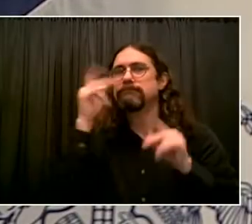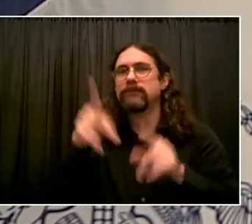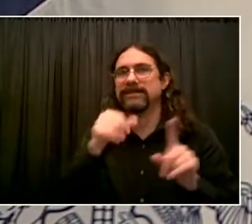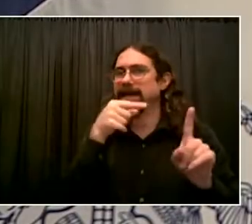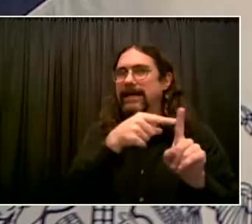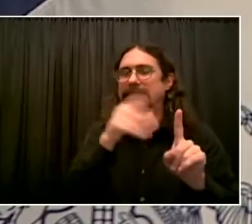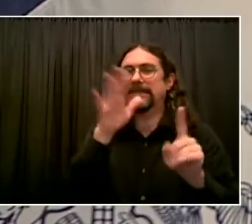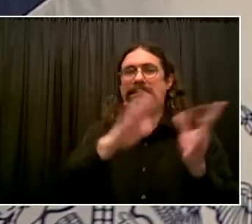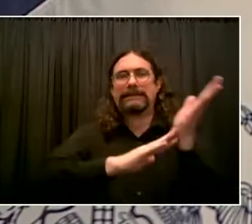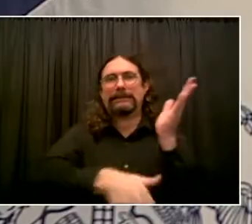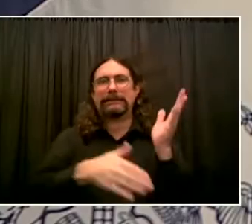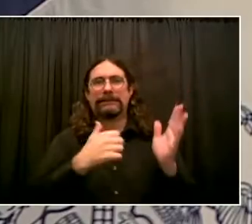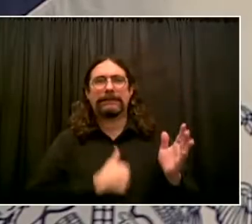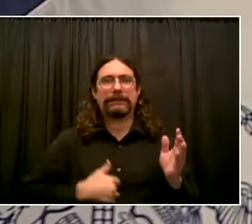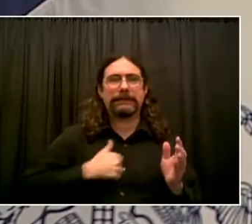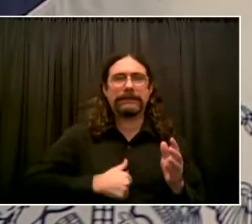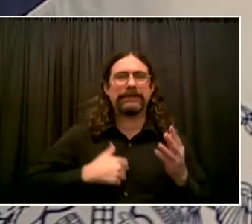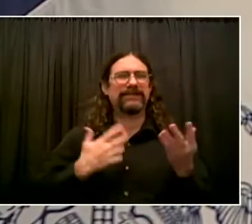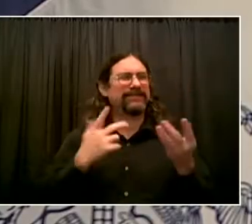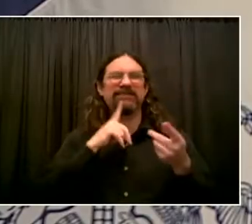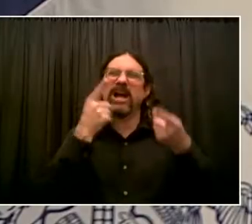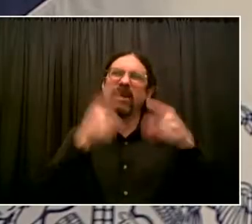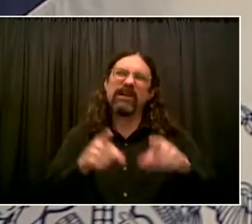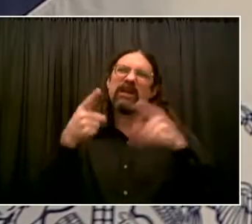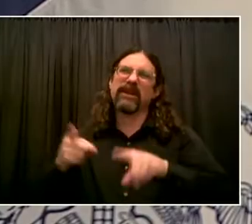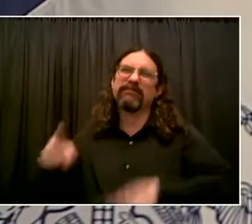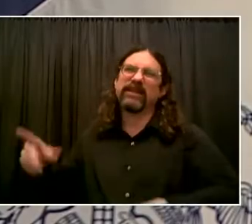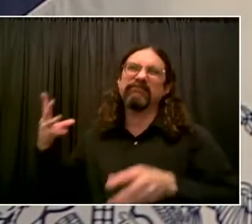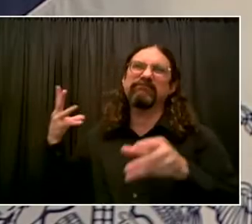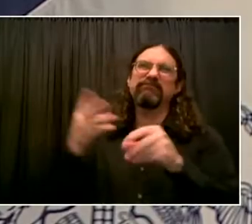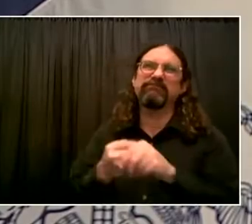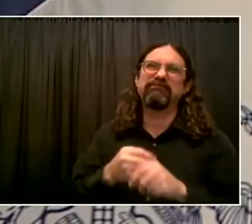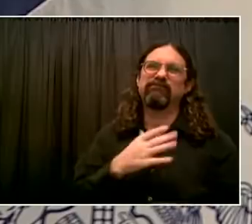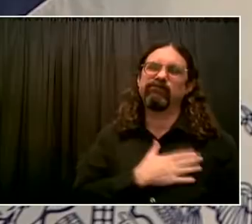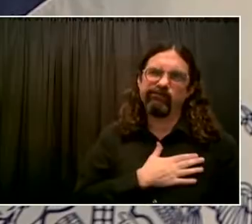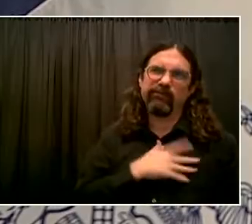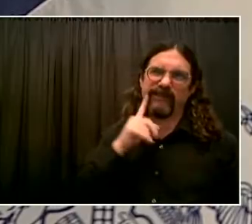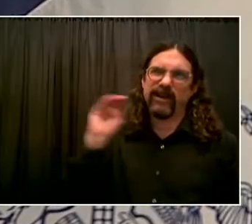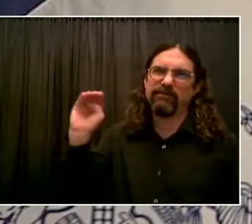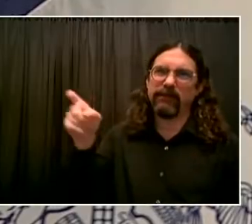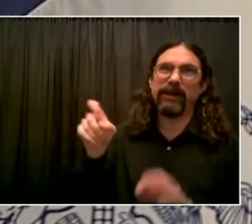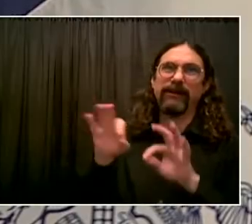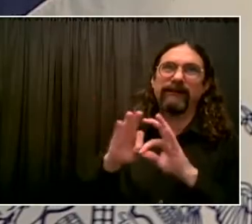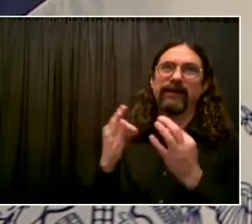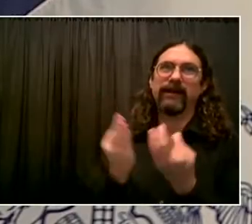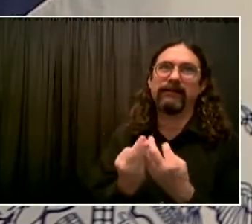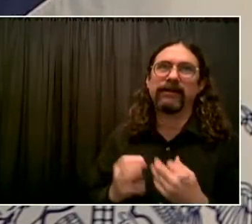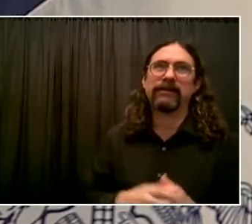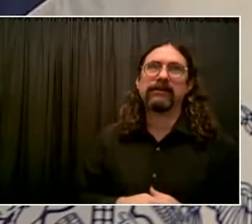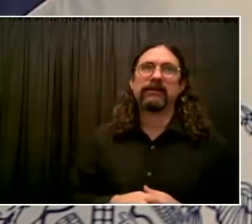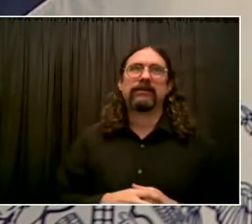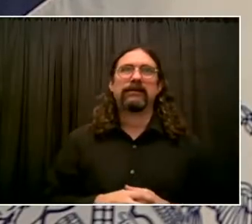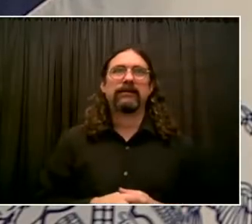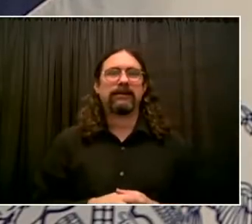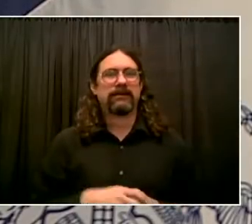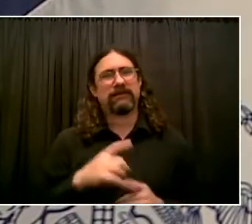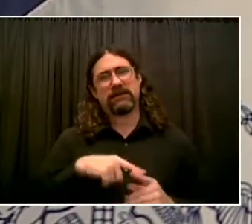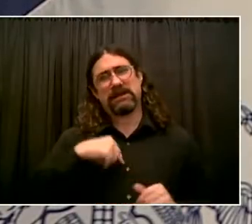WHO DID IT AND WHY HAVE ETHY NOT BEEN BROUGHT TO JUSTI CE? IHI TNK FOR THFAE MILY TO HAVE TO GO THROUGH THAT ALL OVER AGAIN WAS VERY TRYING.